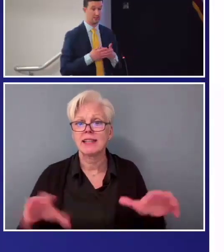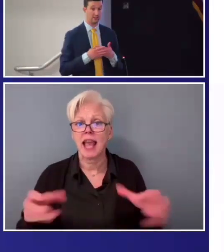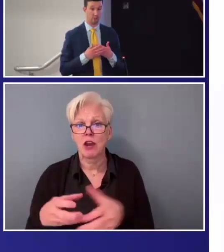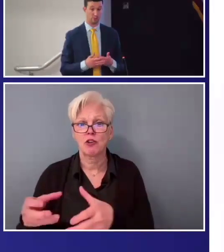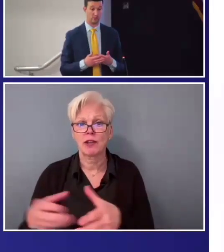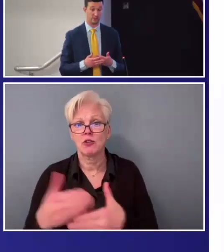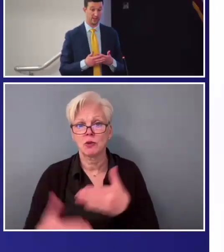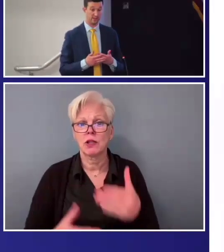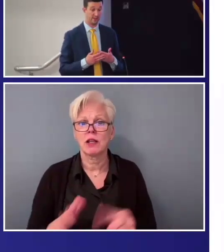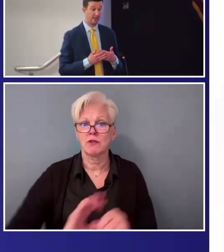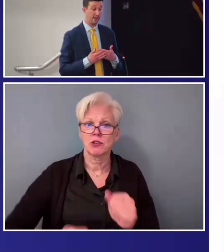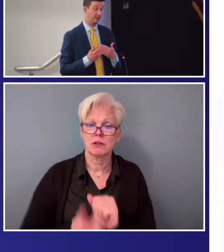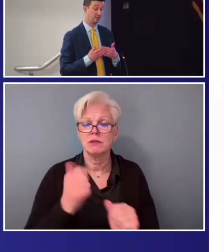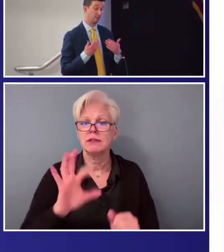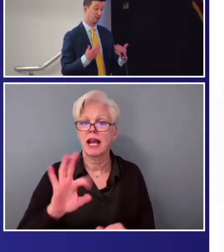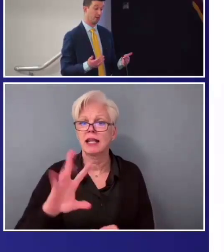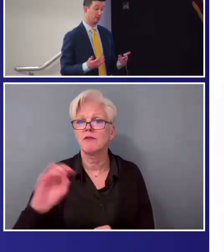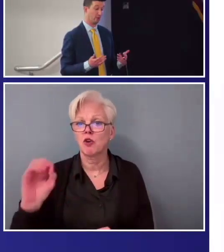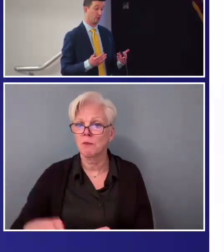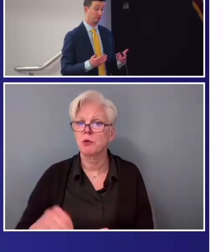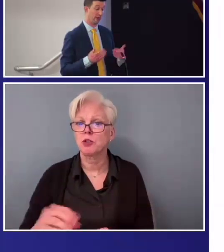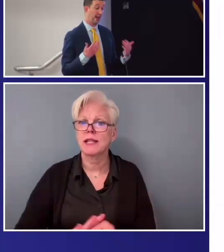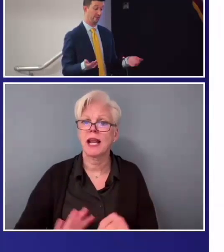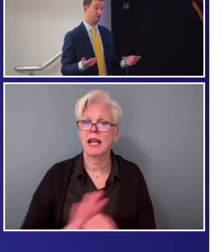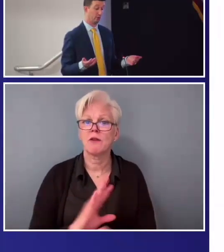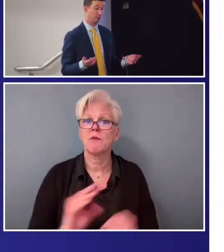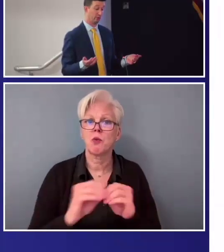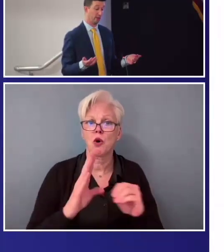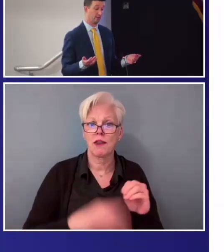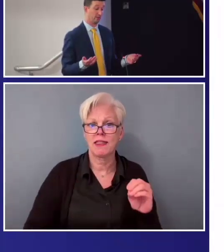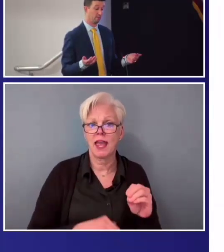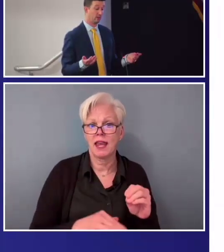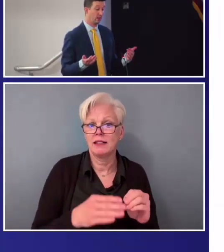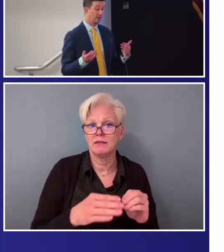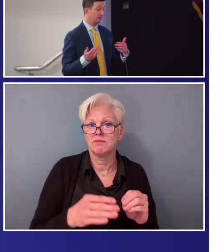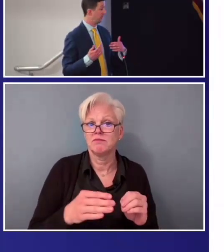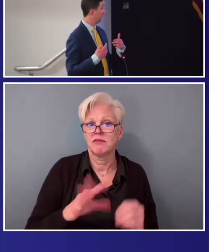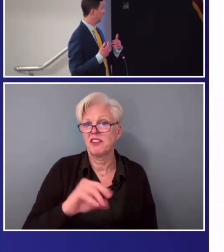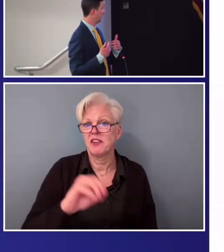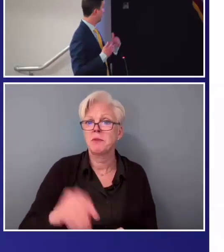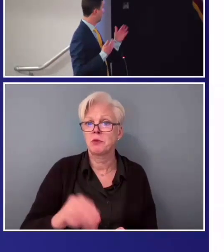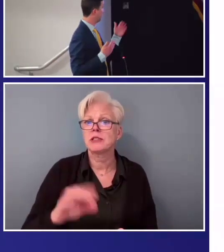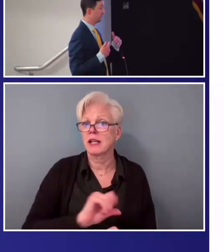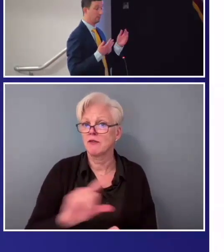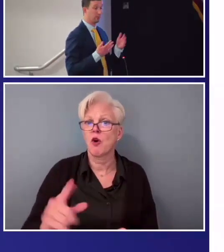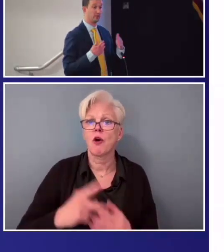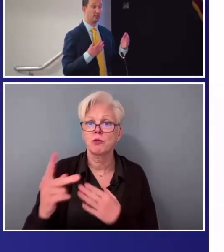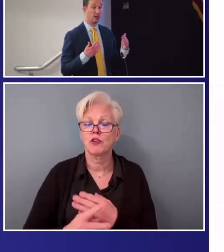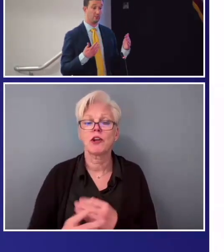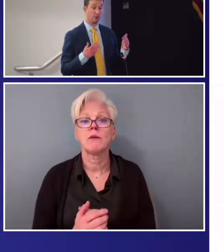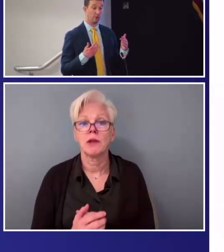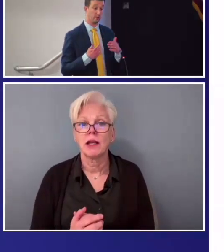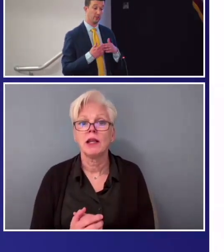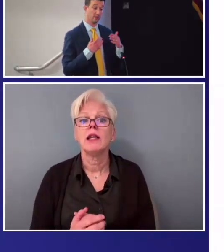94%, and it ends up covering over half of programs. Now the 40-some odd programs that